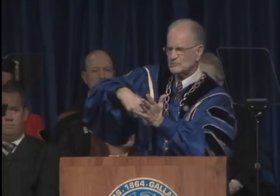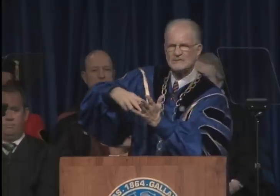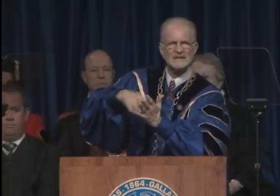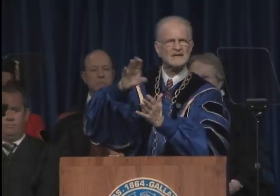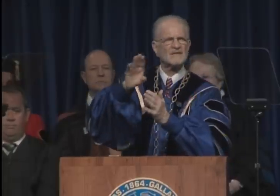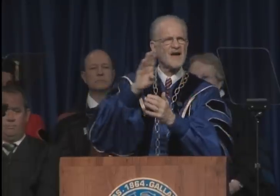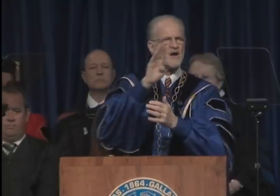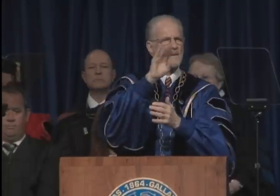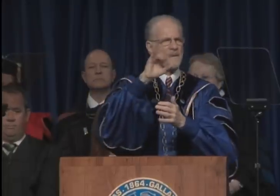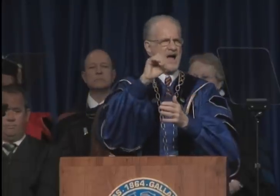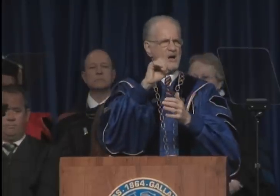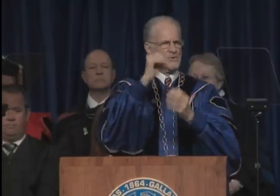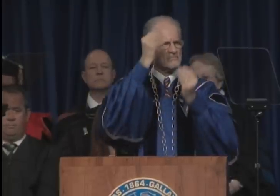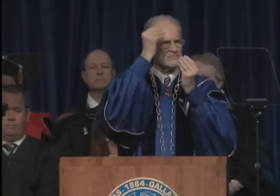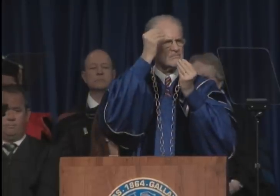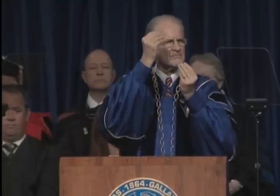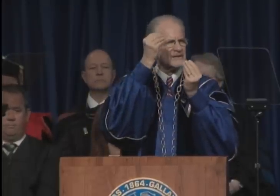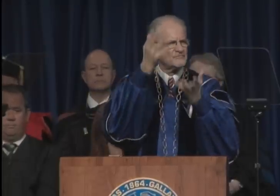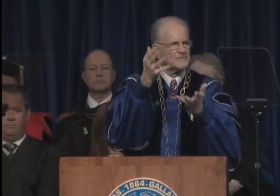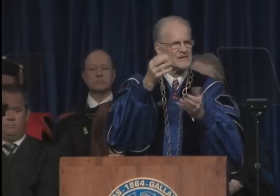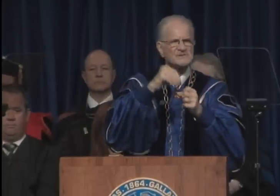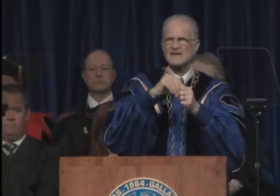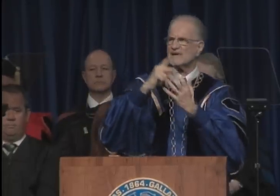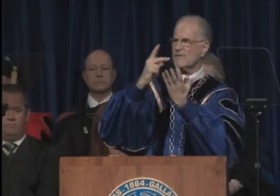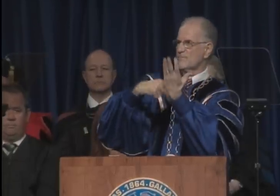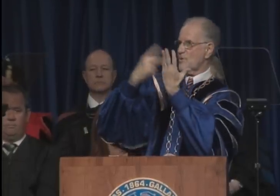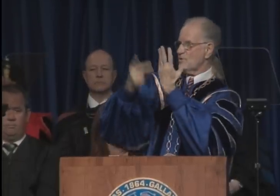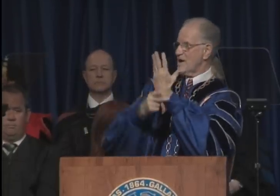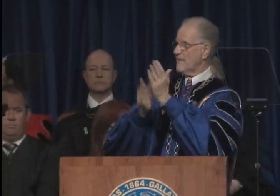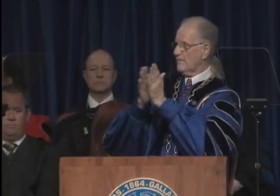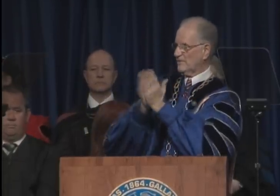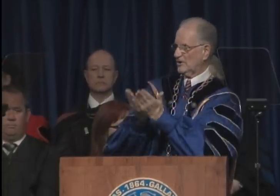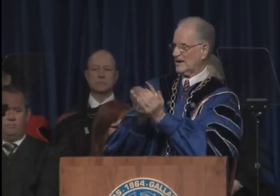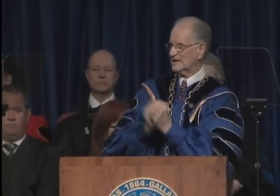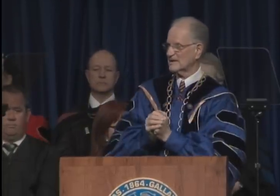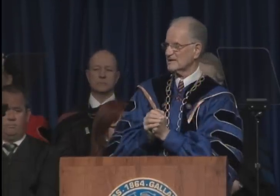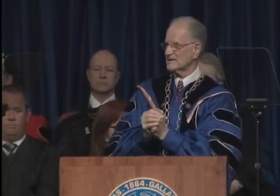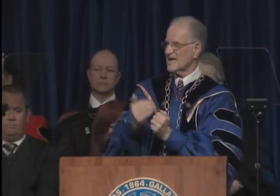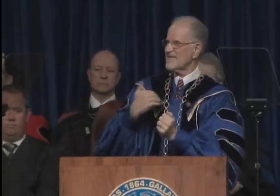Please take a look at their biographical material in the program booklet that you have.